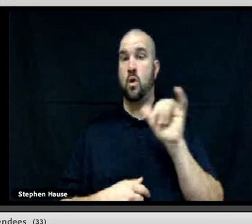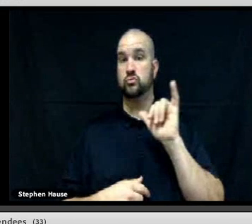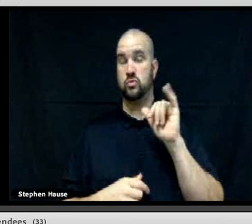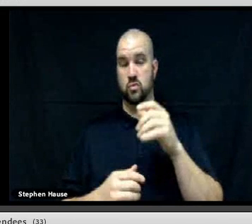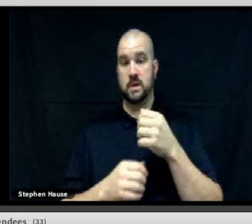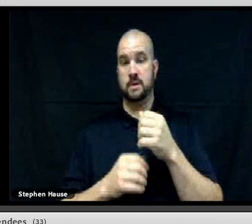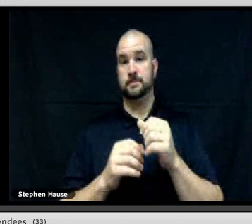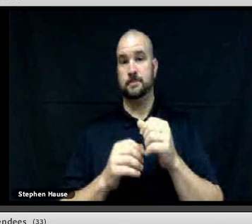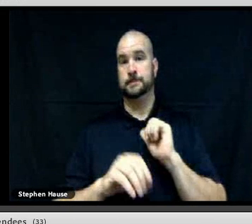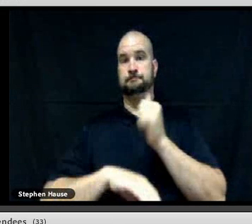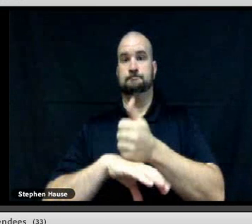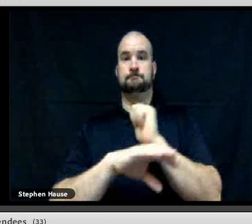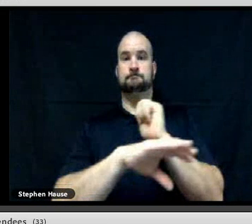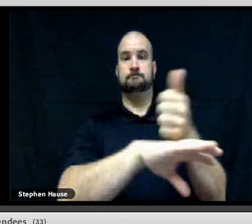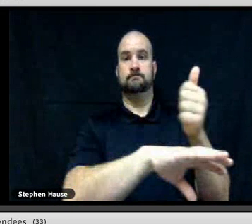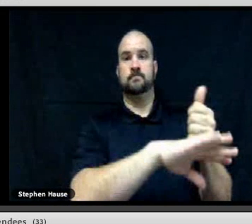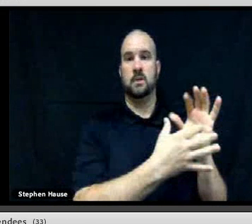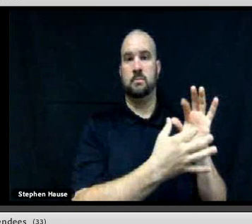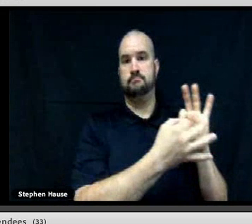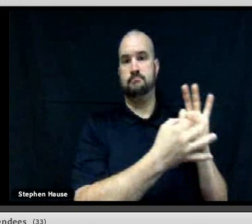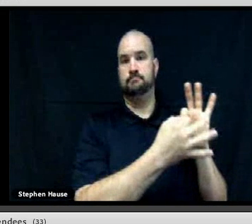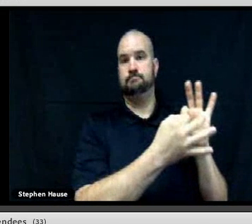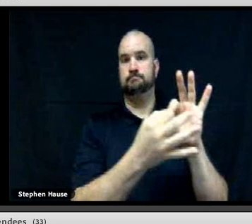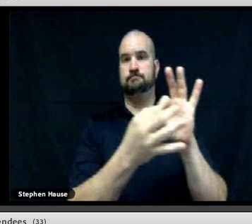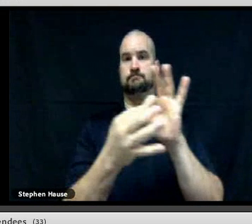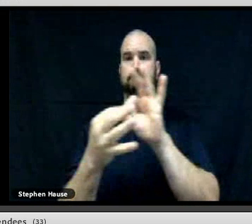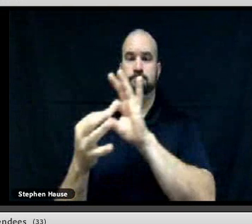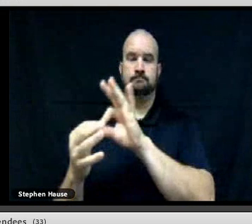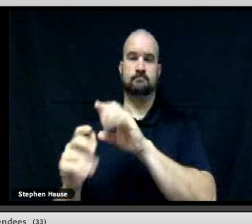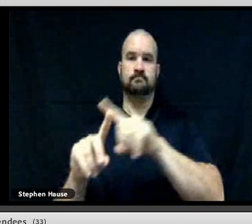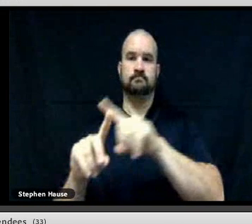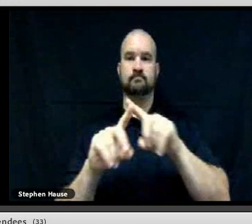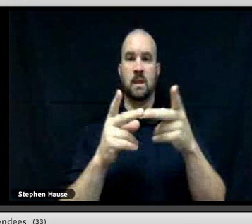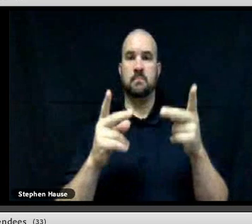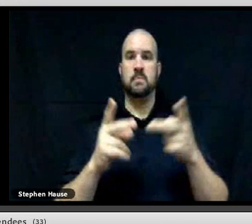We're already making, uh, making great strides in, uh,